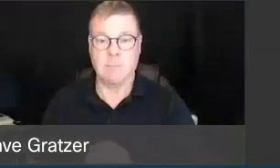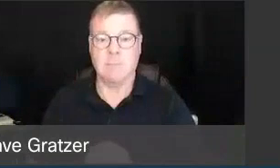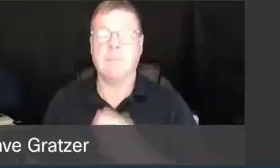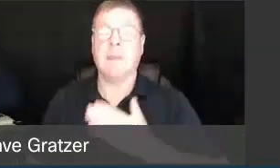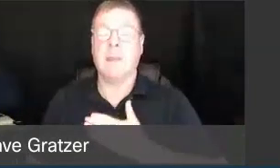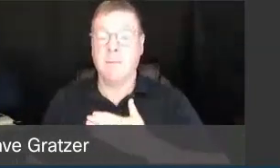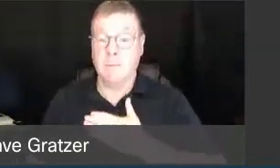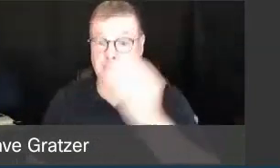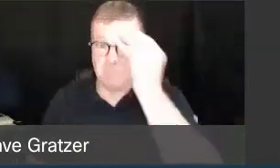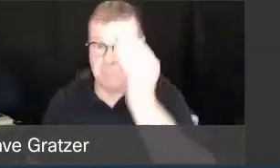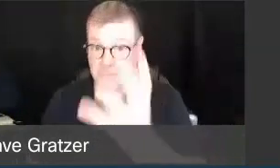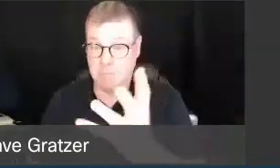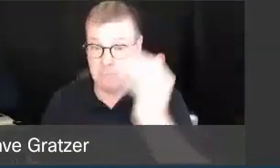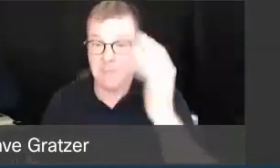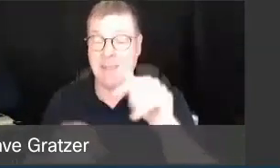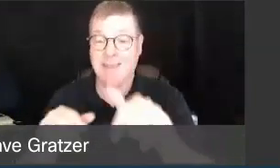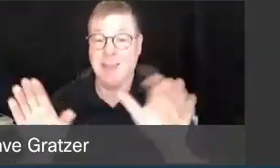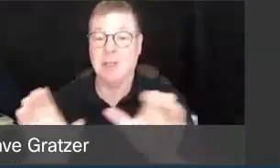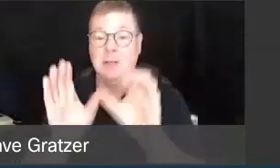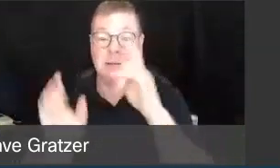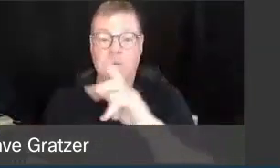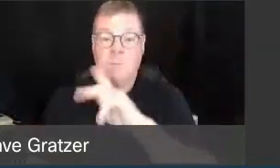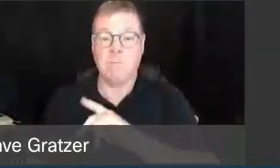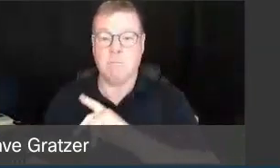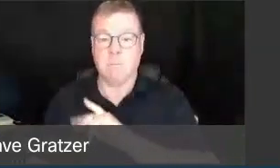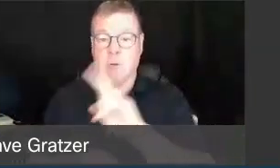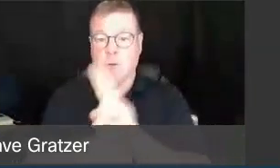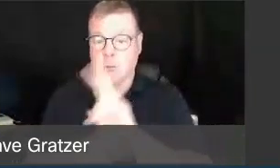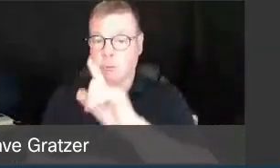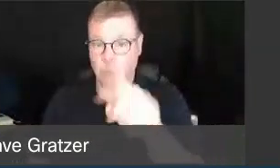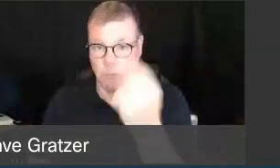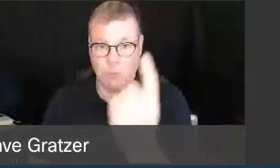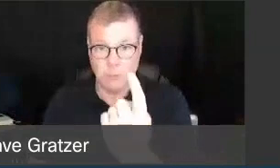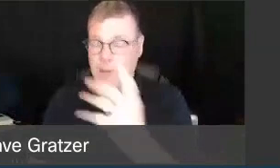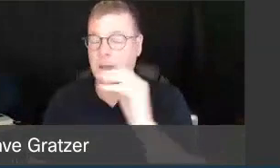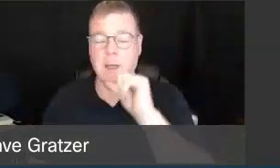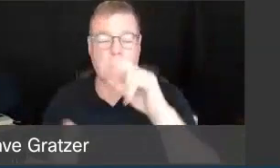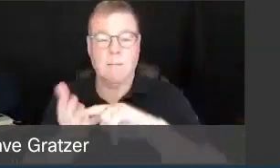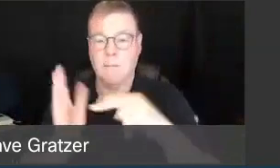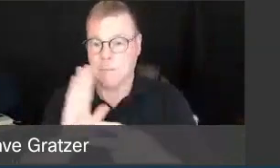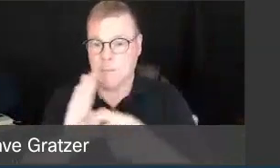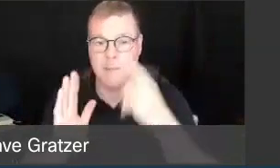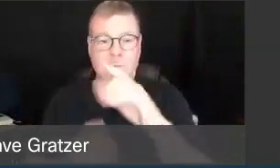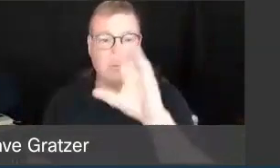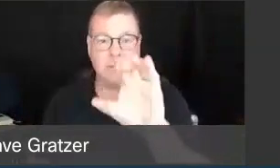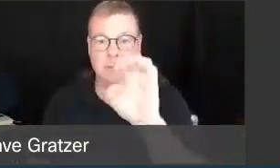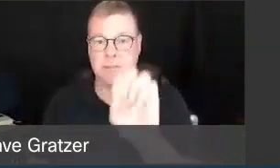note this certificate is for personal portfolio use only and is not intended for CEU credits.